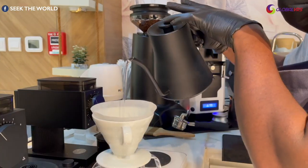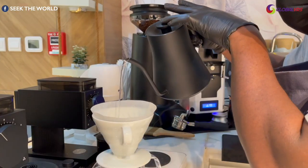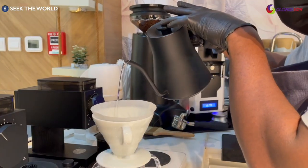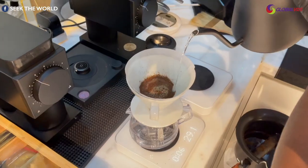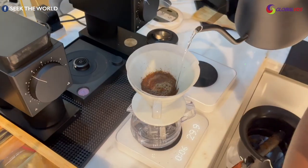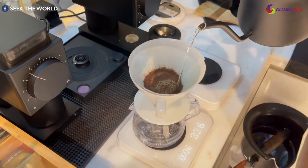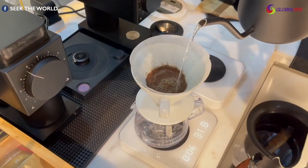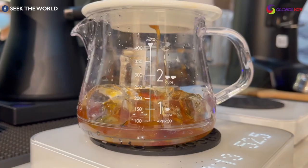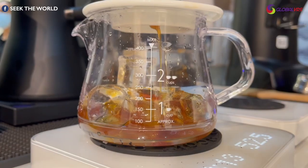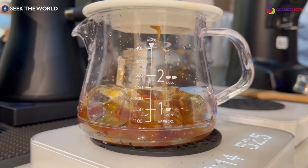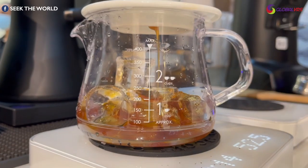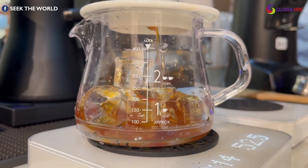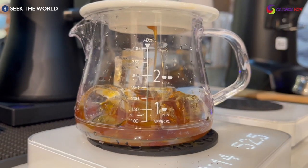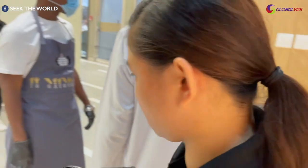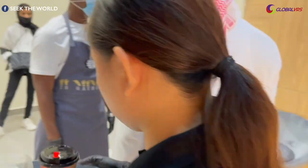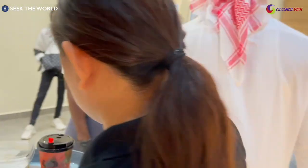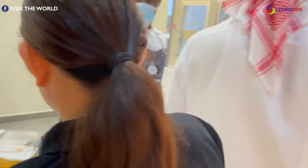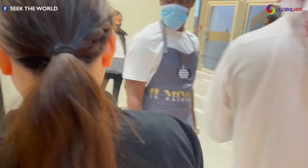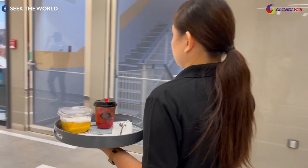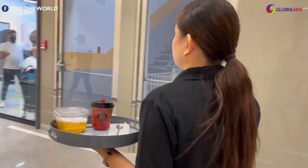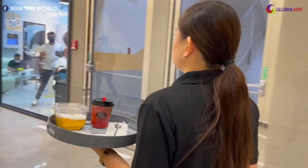But we also have a new idea! It's an app! Hold on!